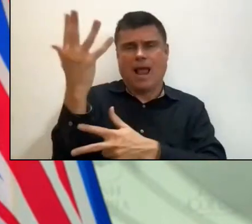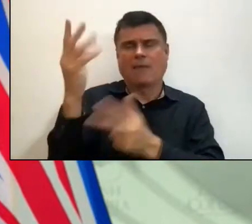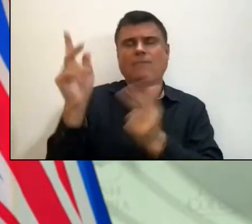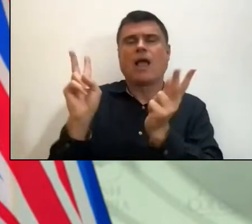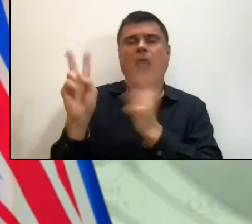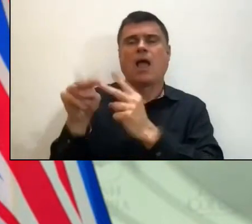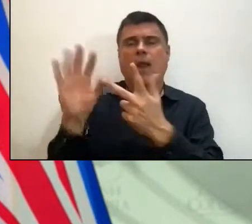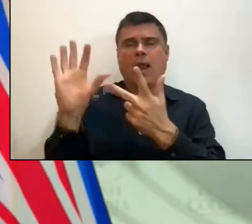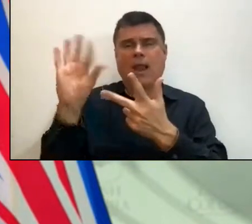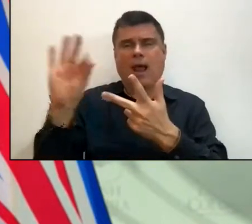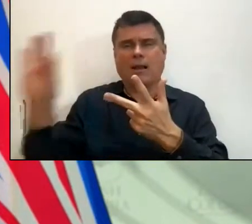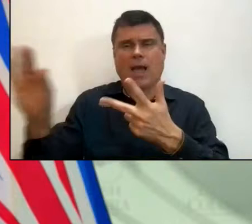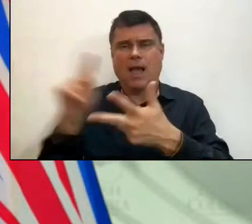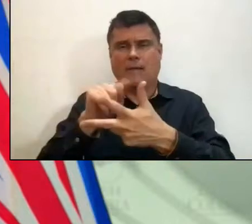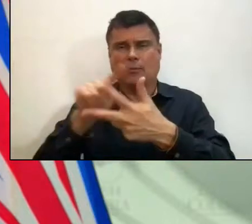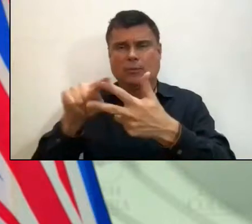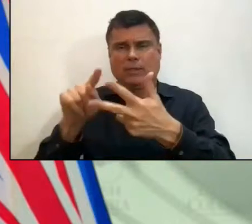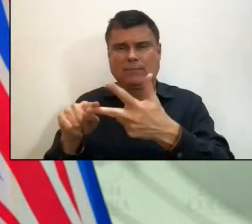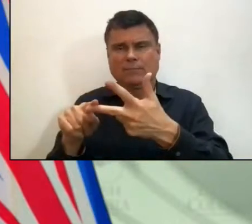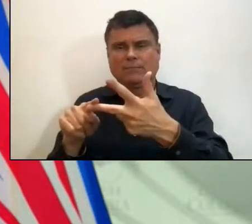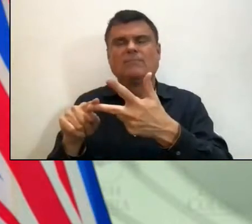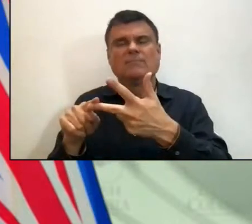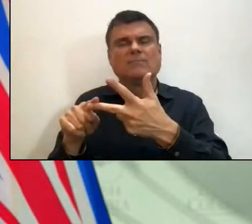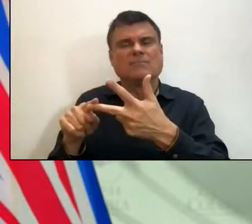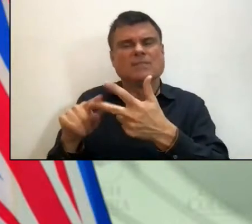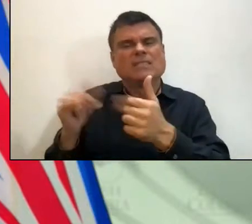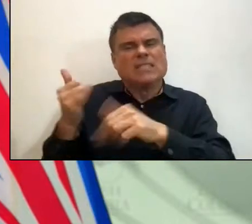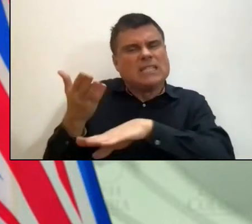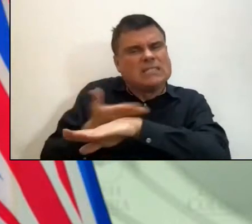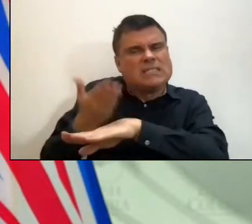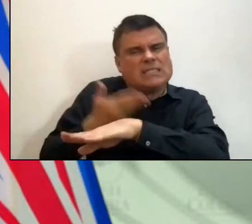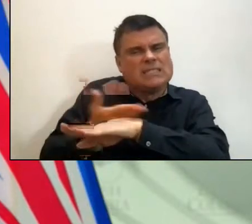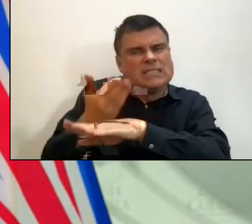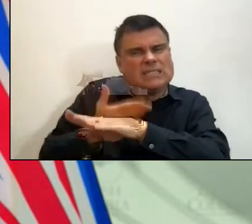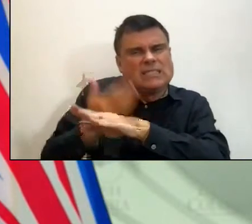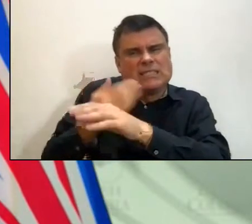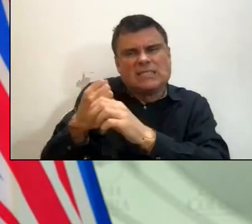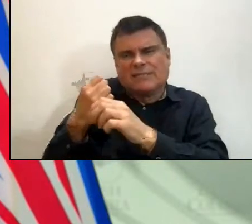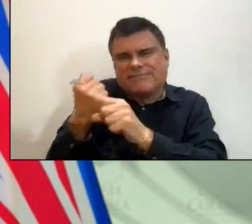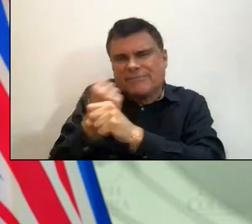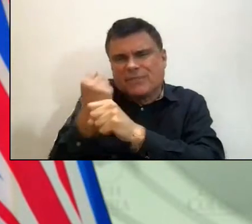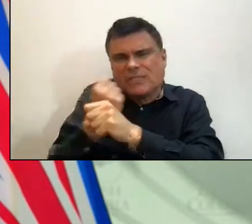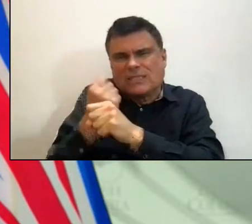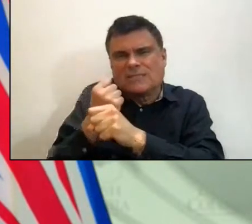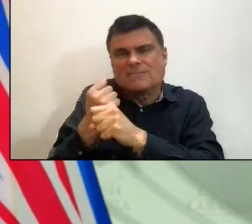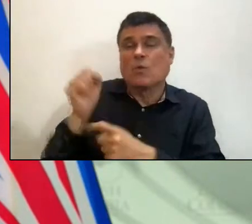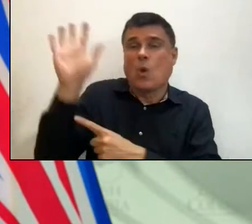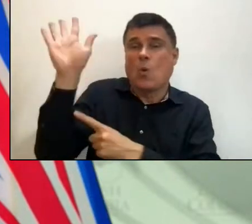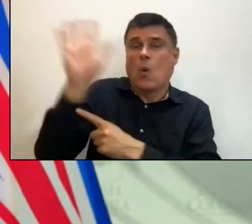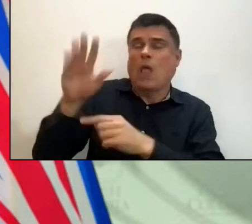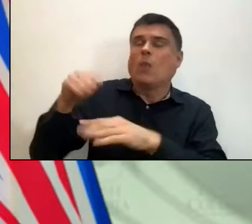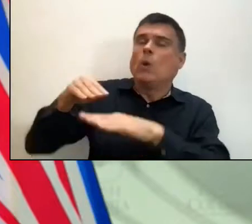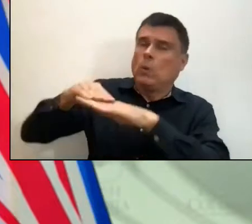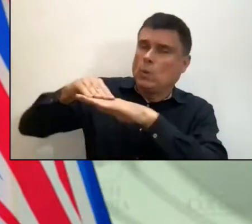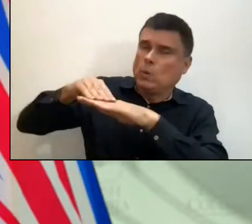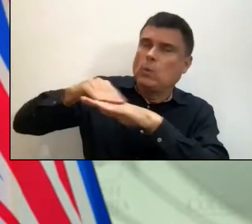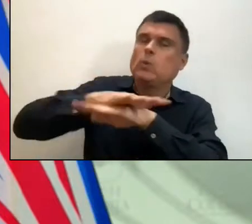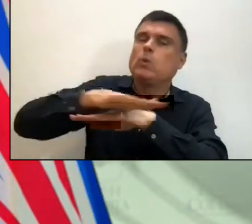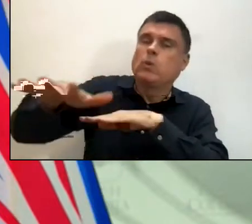close tention to wther forest and road closures. Focus on weather alerts for your area, from environme and climate change Canada.